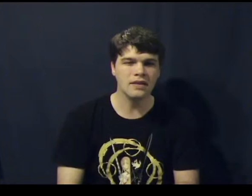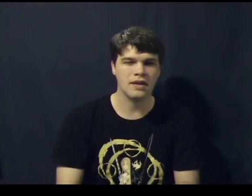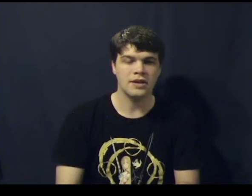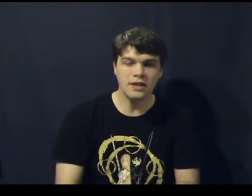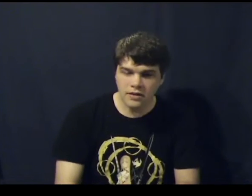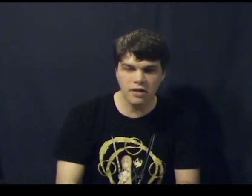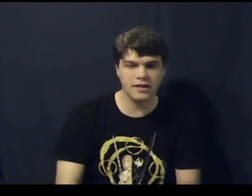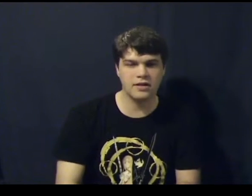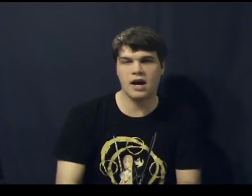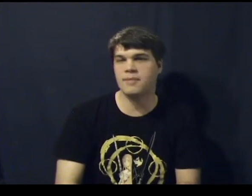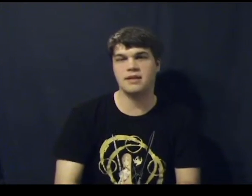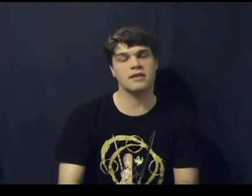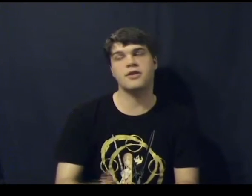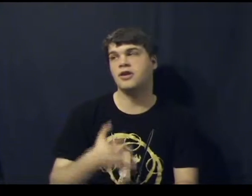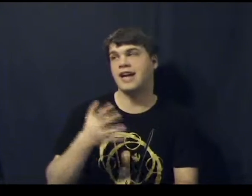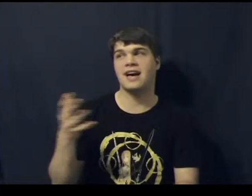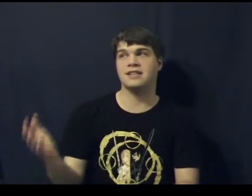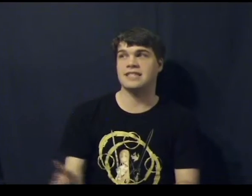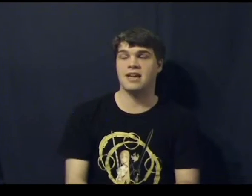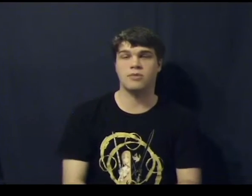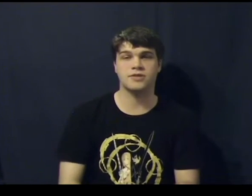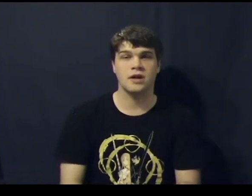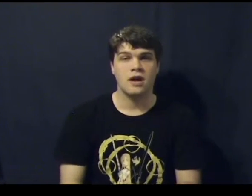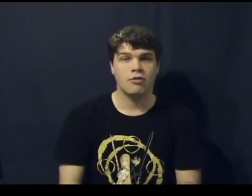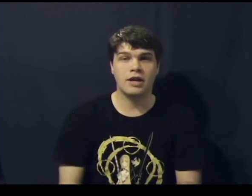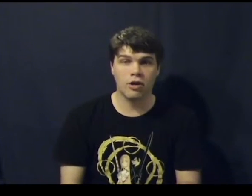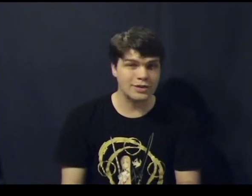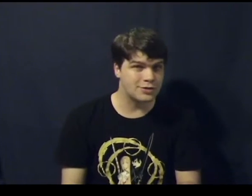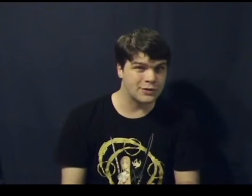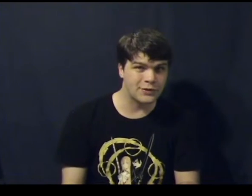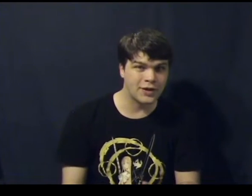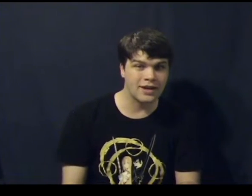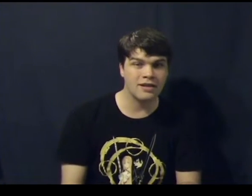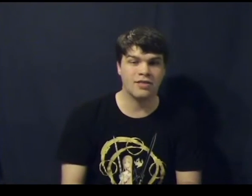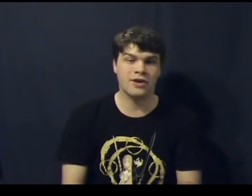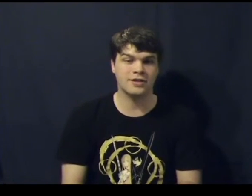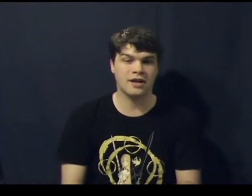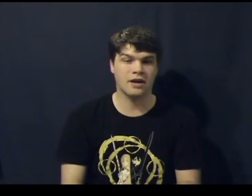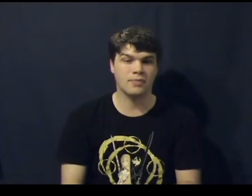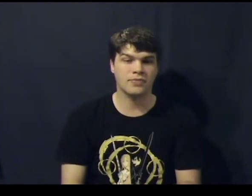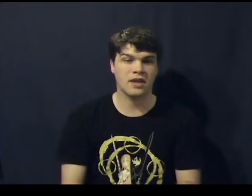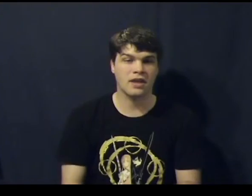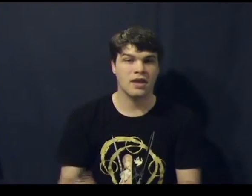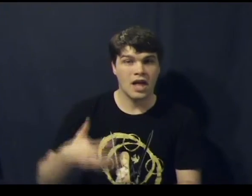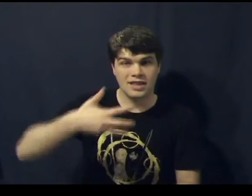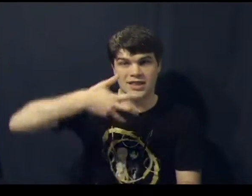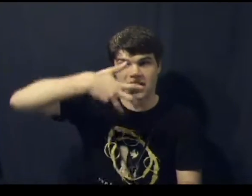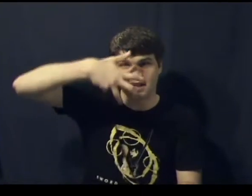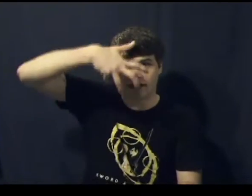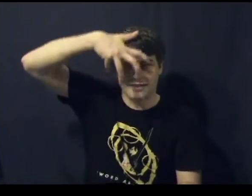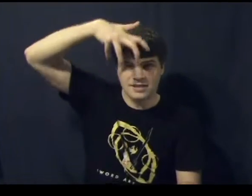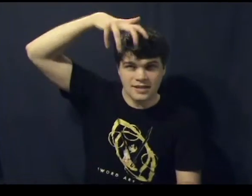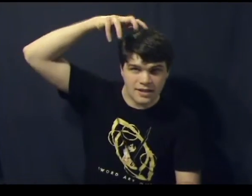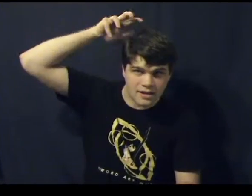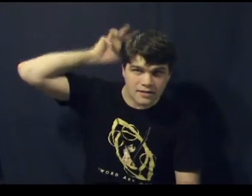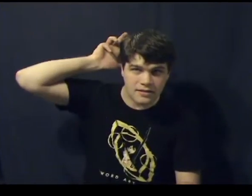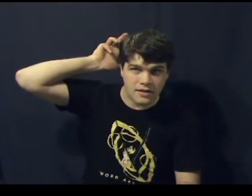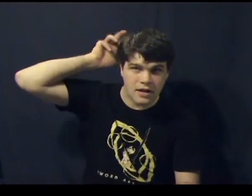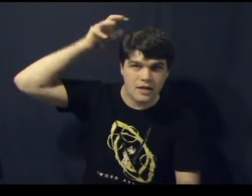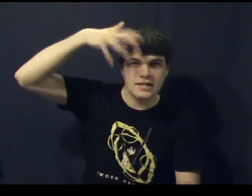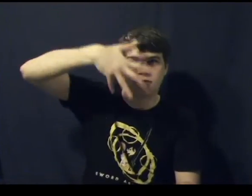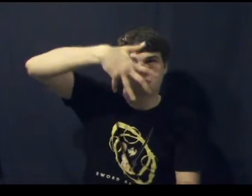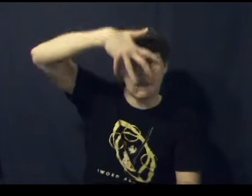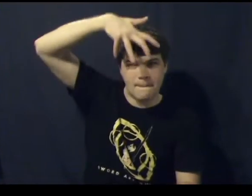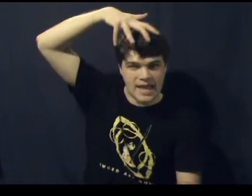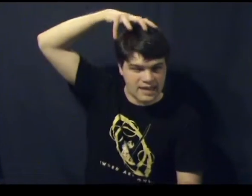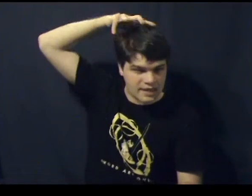Good, good. I mean there are countless animals we can always do for fun. There's lions, this is for the mane